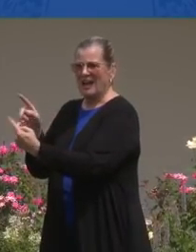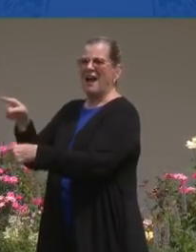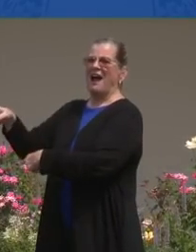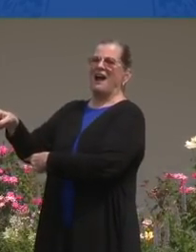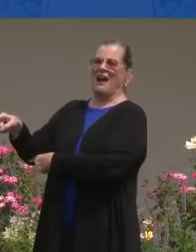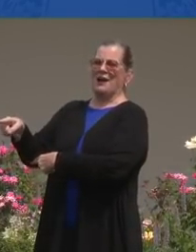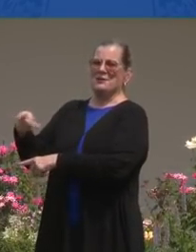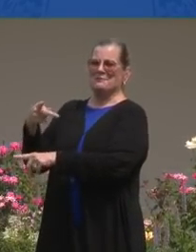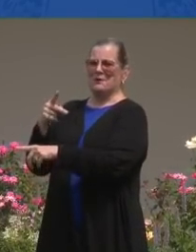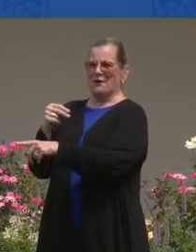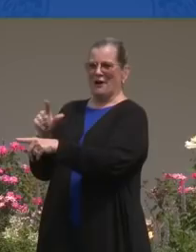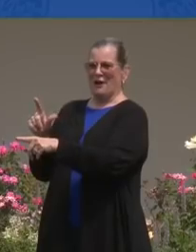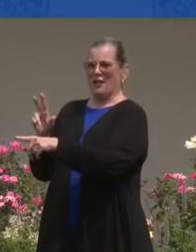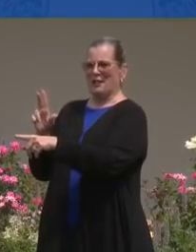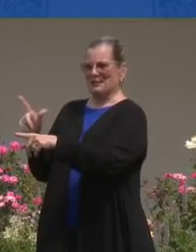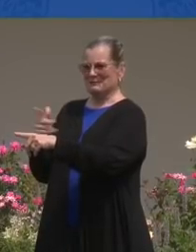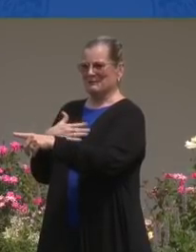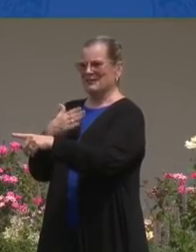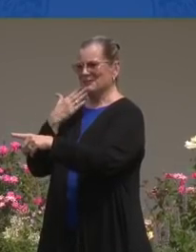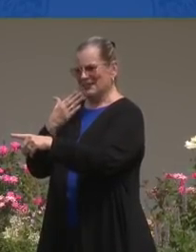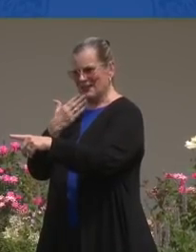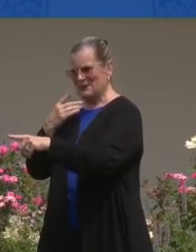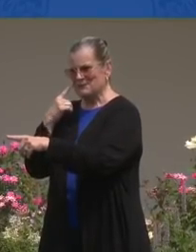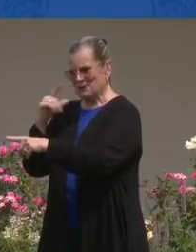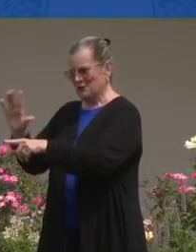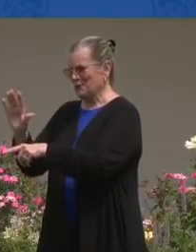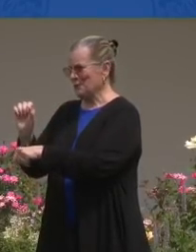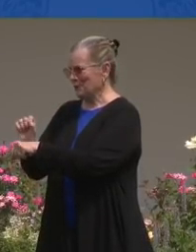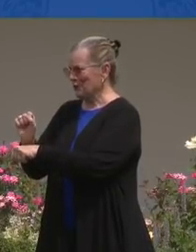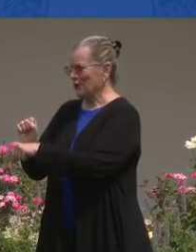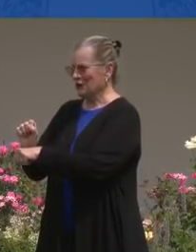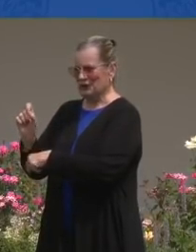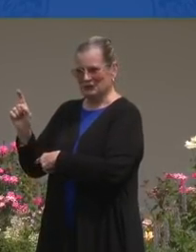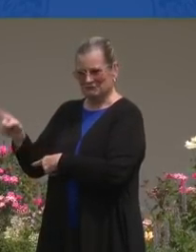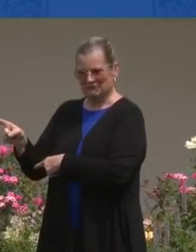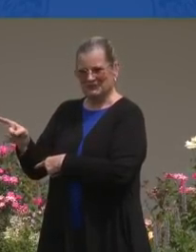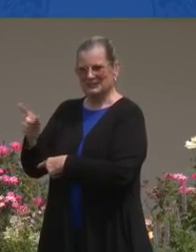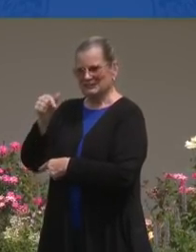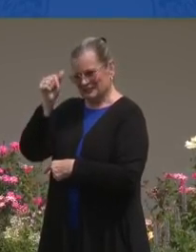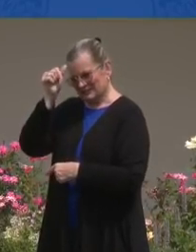I want to thank you, Congressman, for all your work. And I want to thank you all for being here.